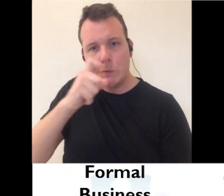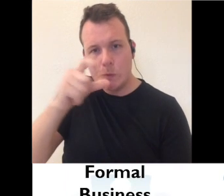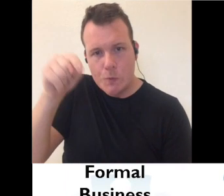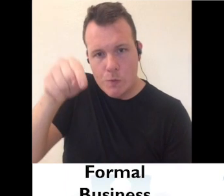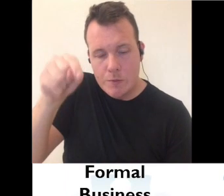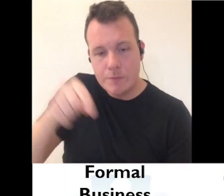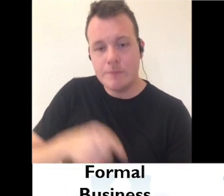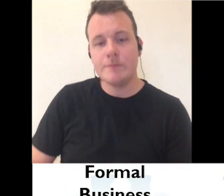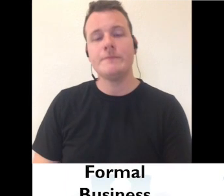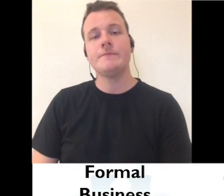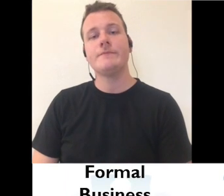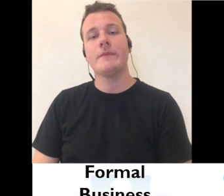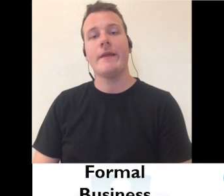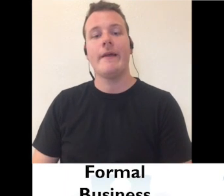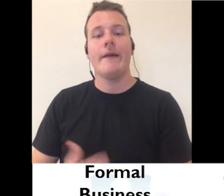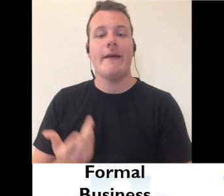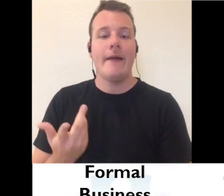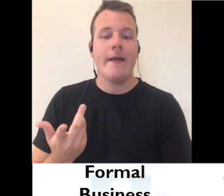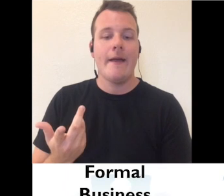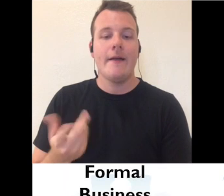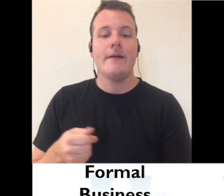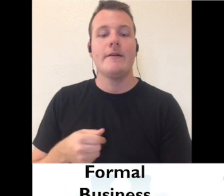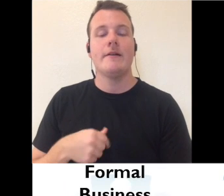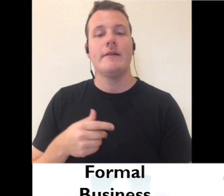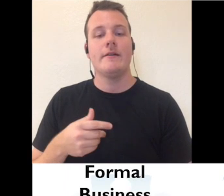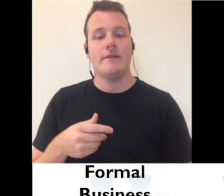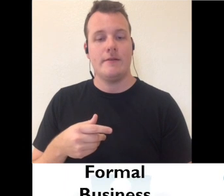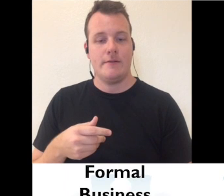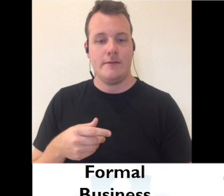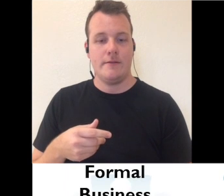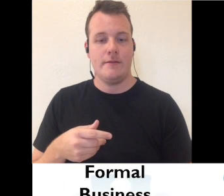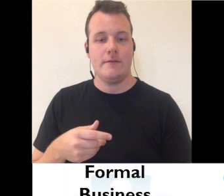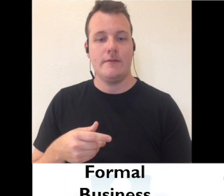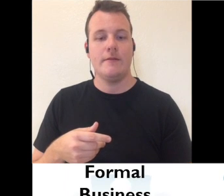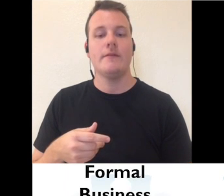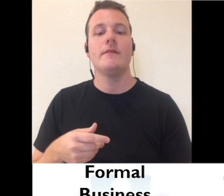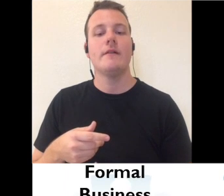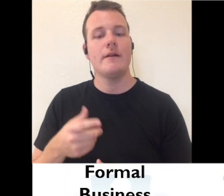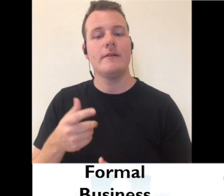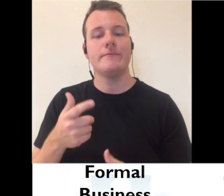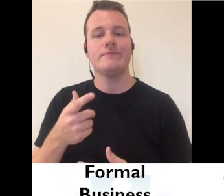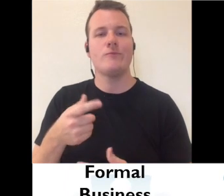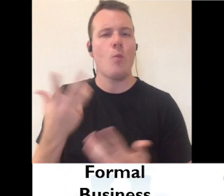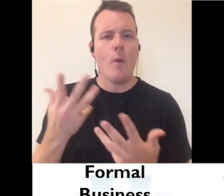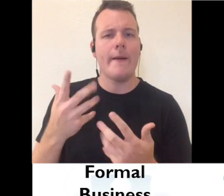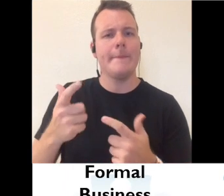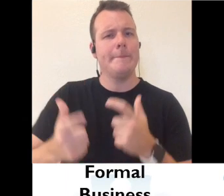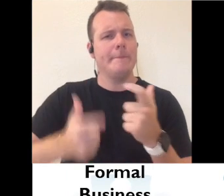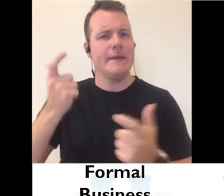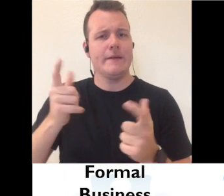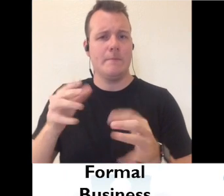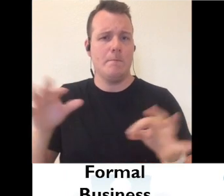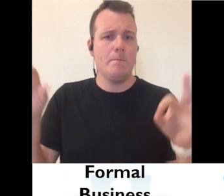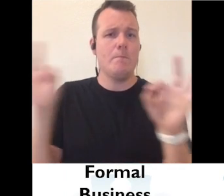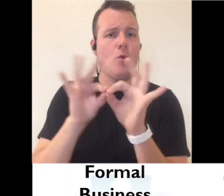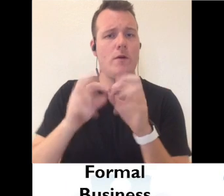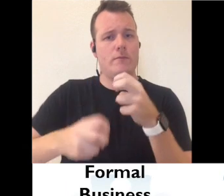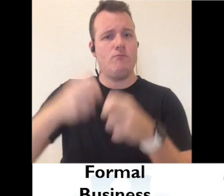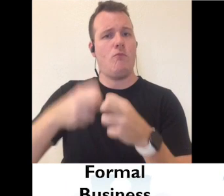important problem, whether it's- what's the big important problem that then I'm gonna solve here, it's a current problem, or it's an emerging problem that we'll